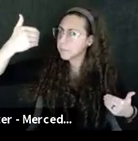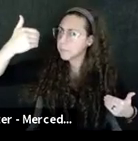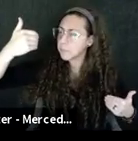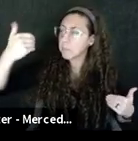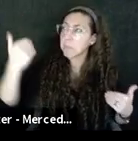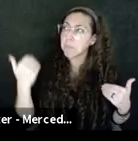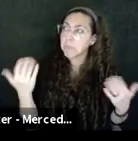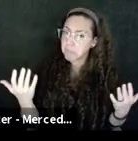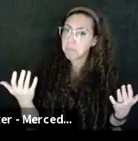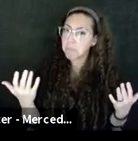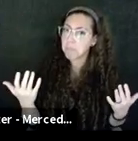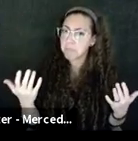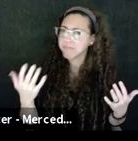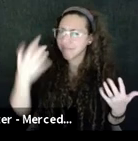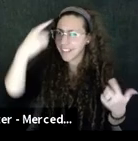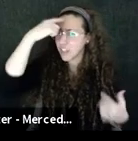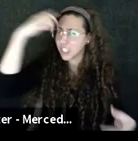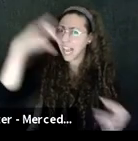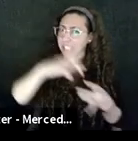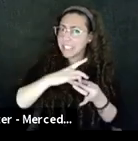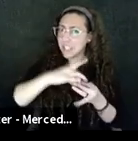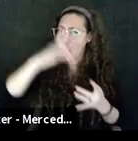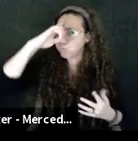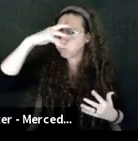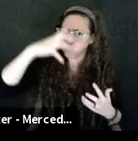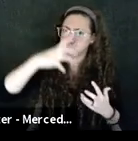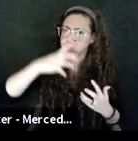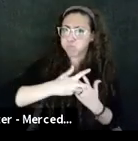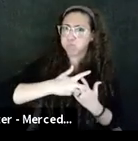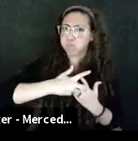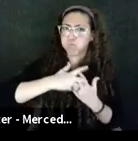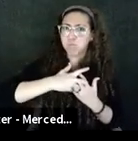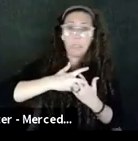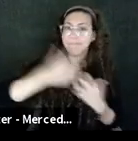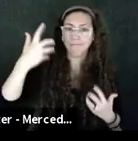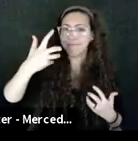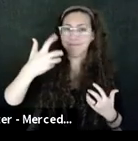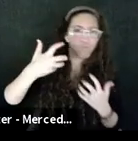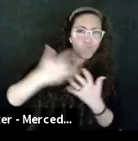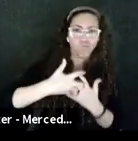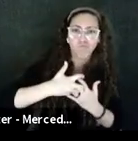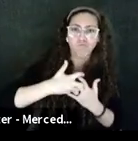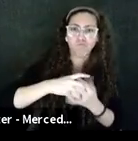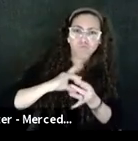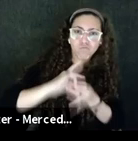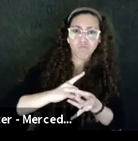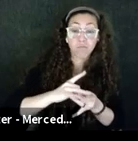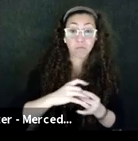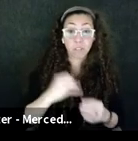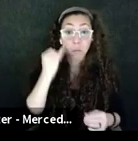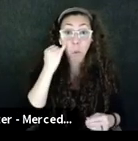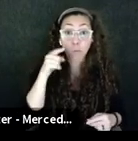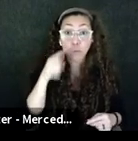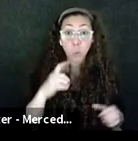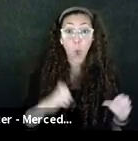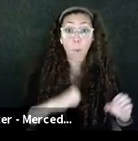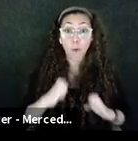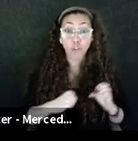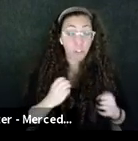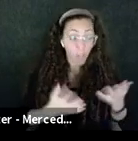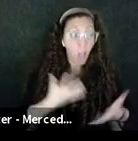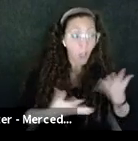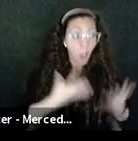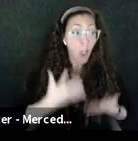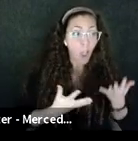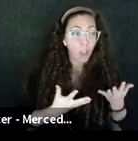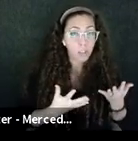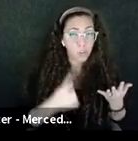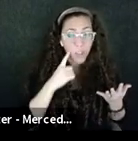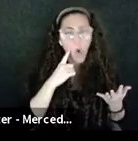Jason Williams: Inter woven and interconnected. You can't separate those two. So if you go through an emotional experience and you think that it did not affect your body you're wrong.